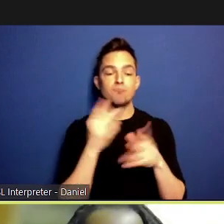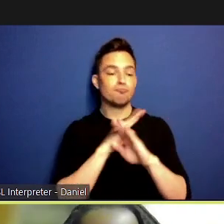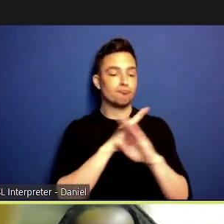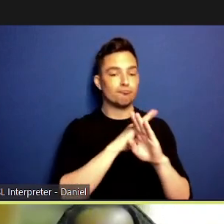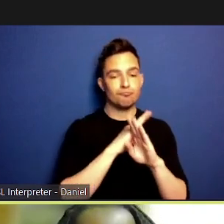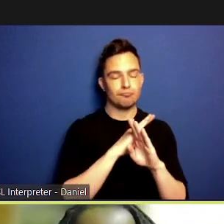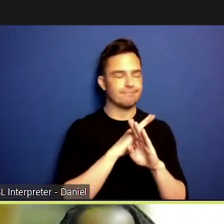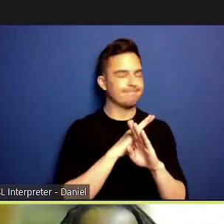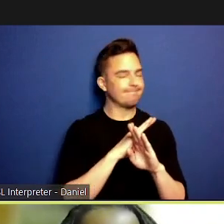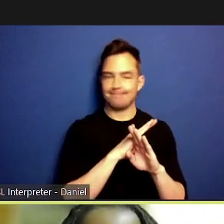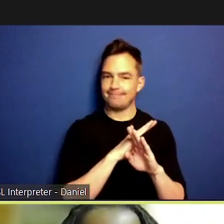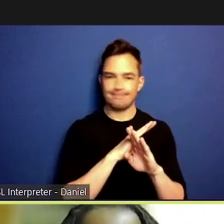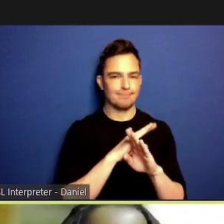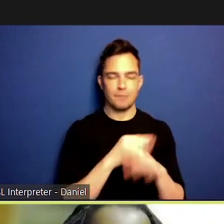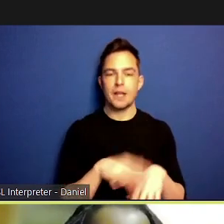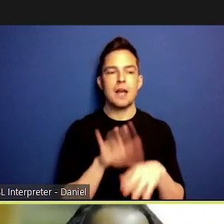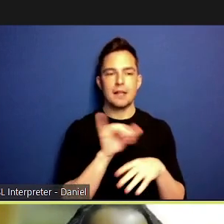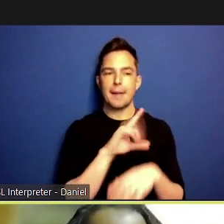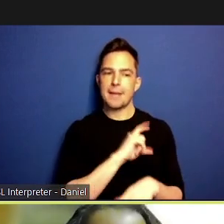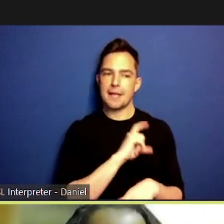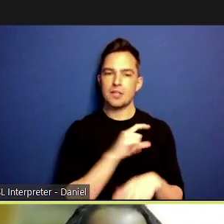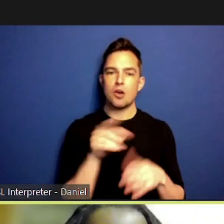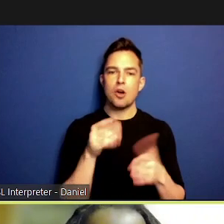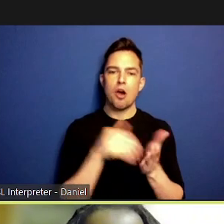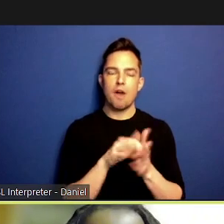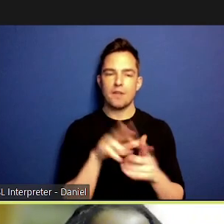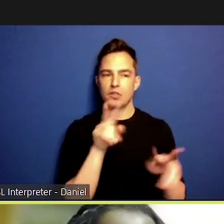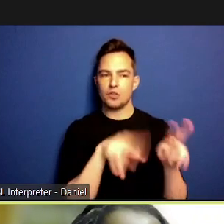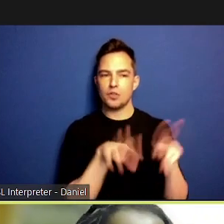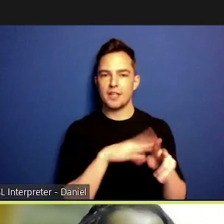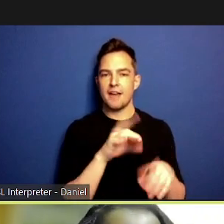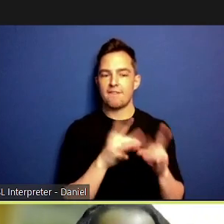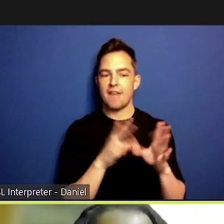like policing is, is often viewed as violence prevention. We see it on the news, we see